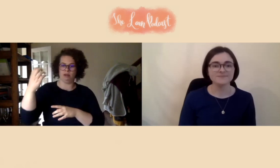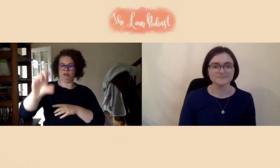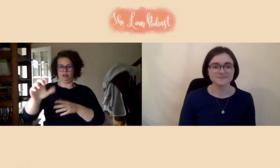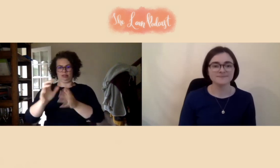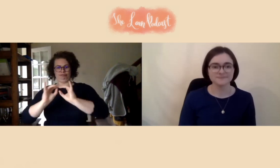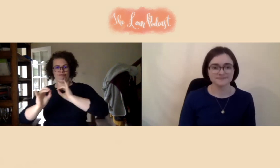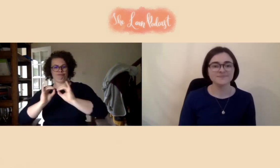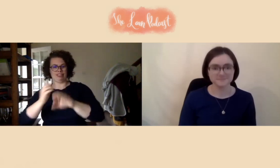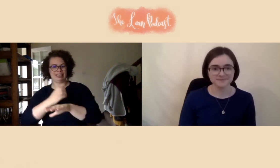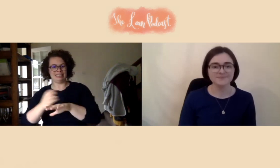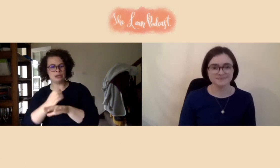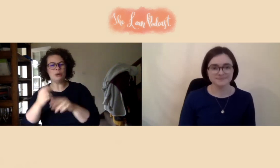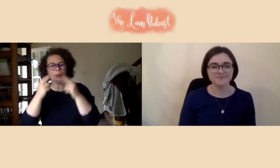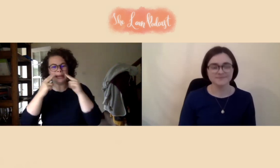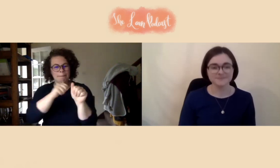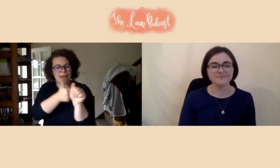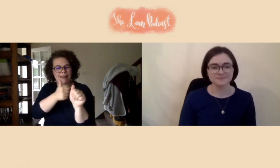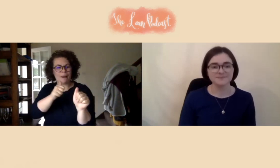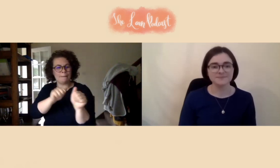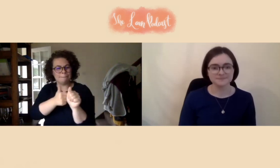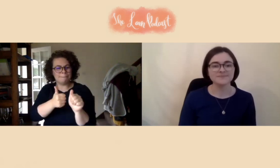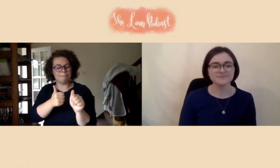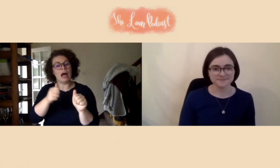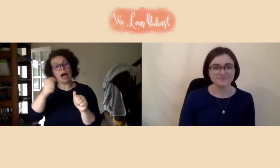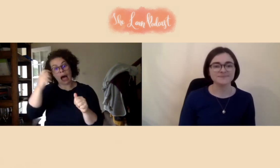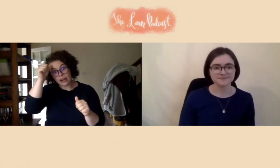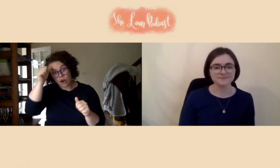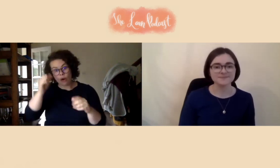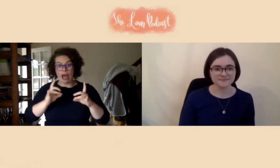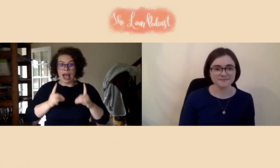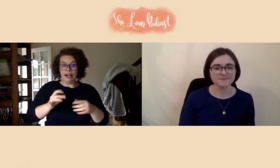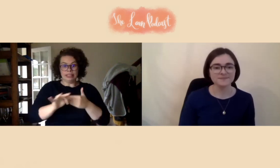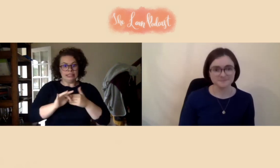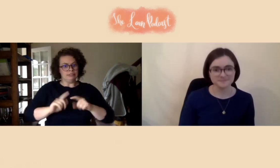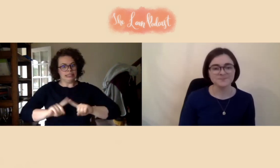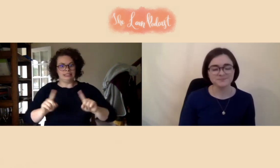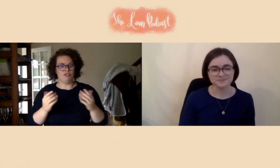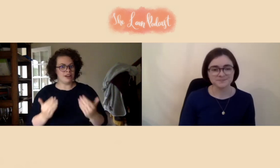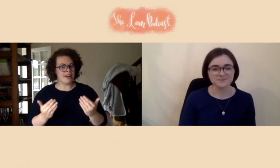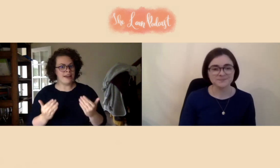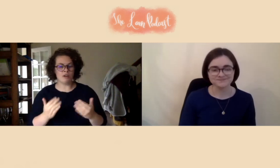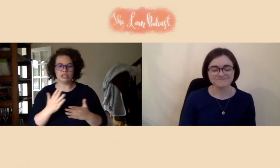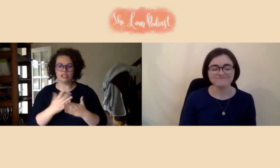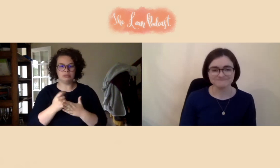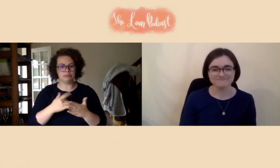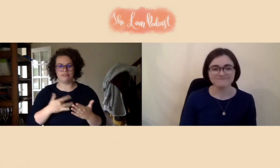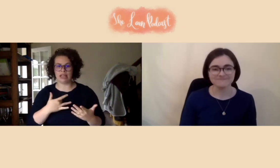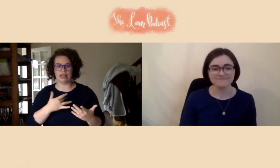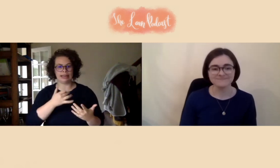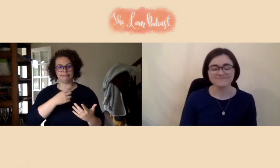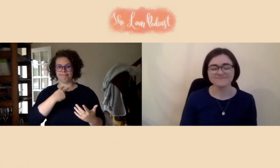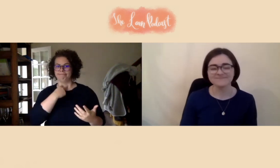but sometimes it's less ideal. But you still need to make things work, somehow. Exactly.